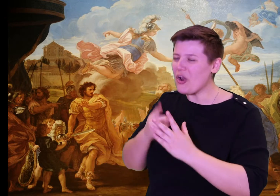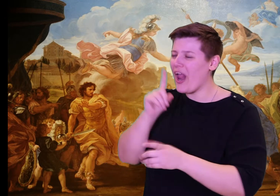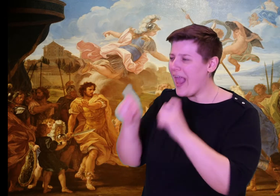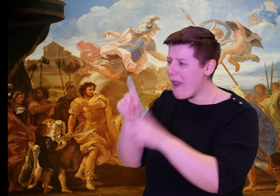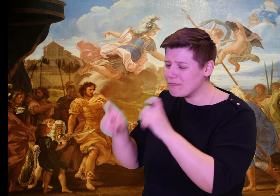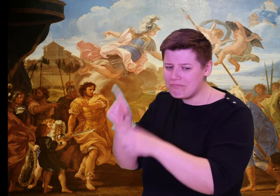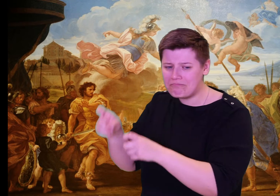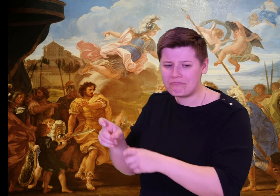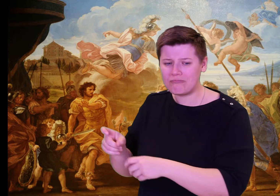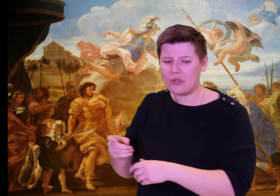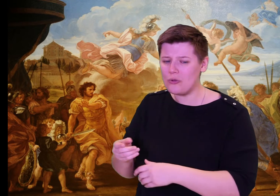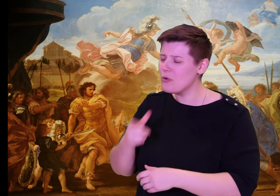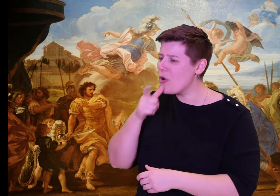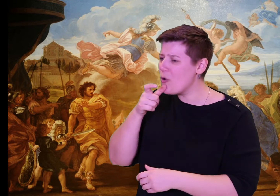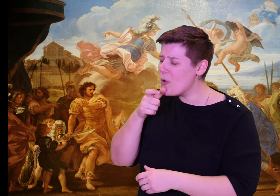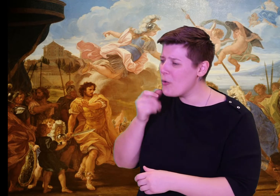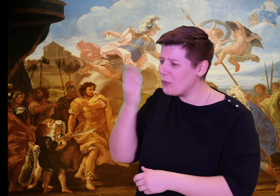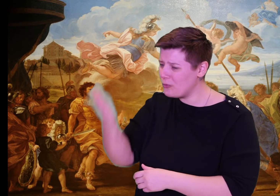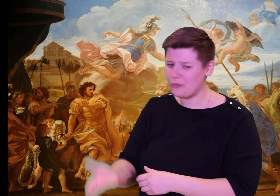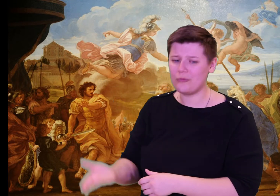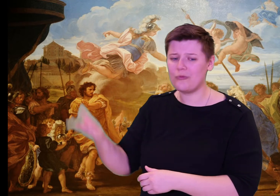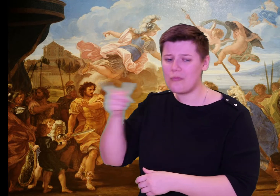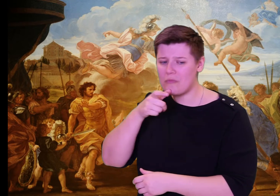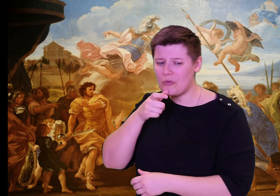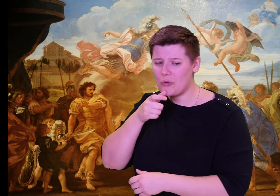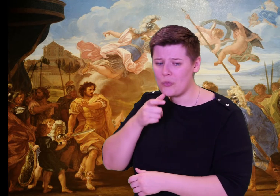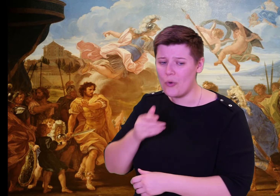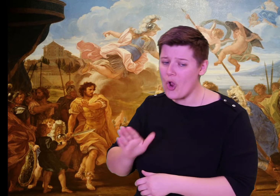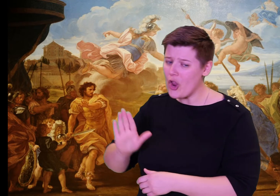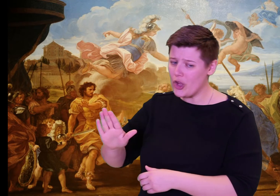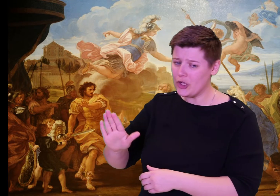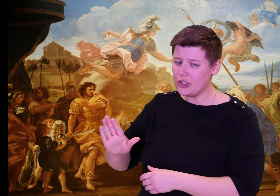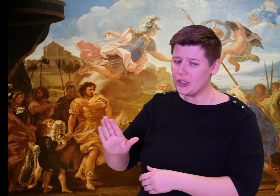who you are. Your fathers must be scepter-bearing kings.